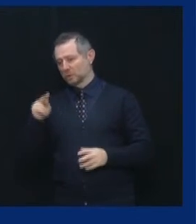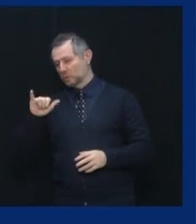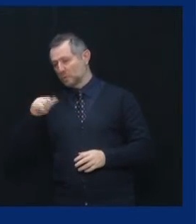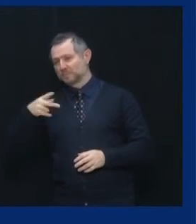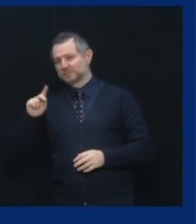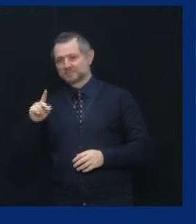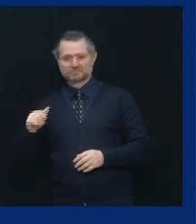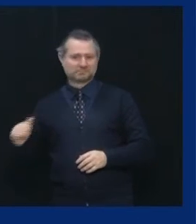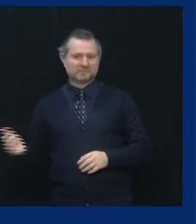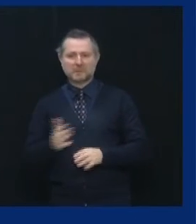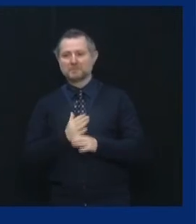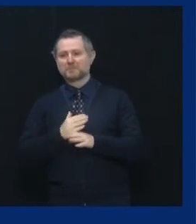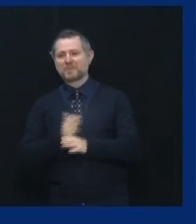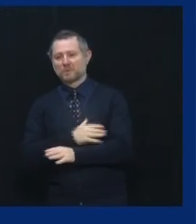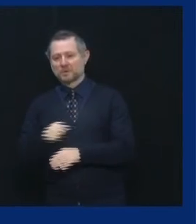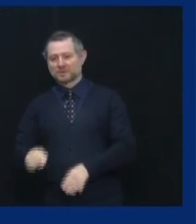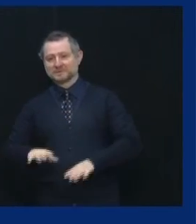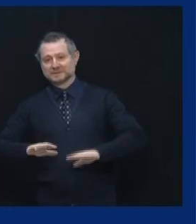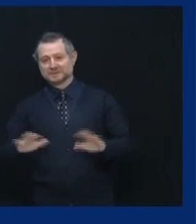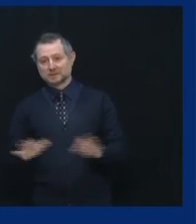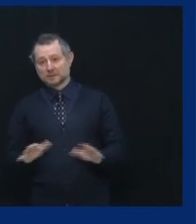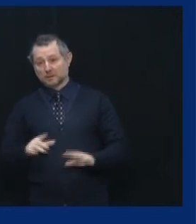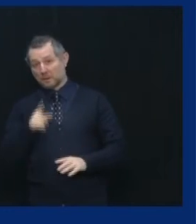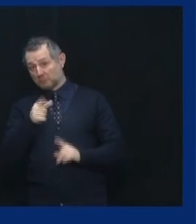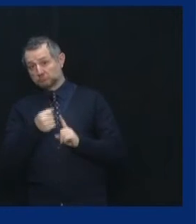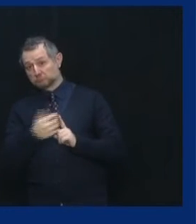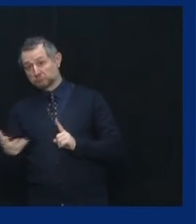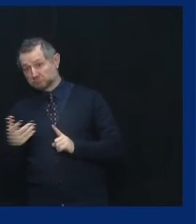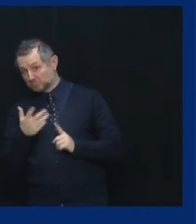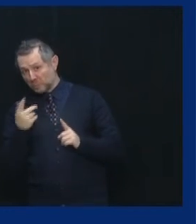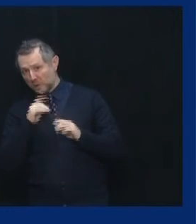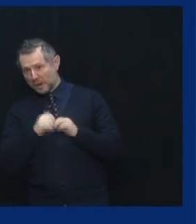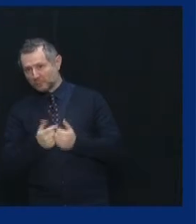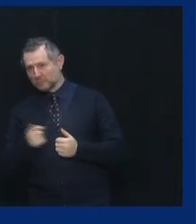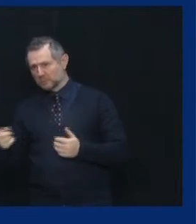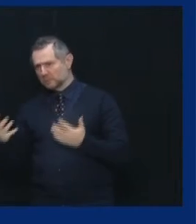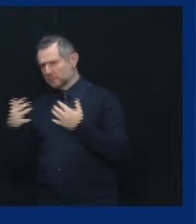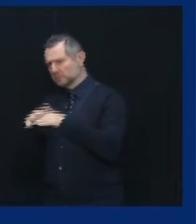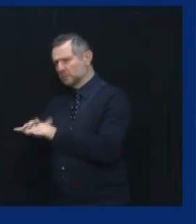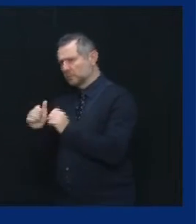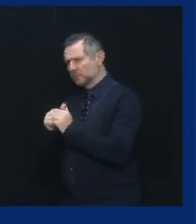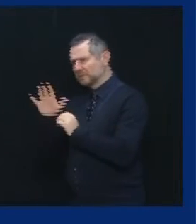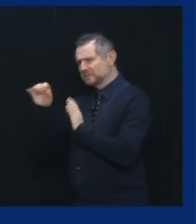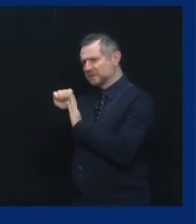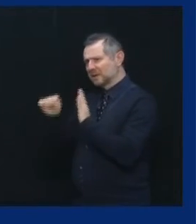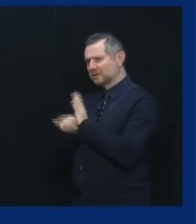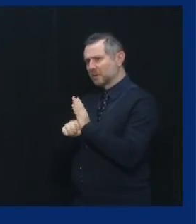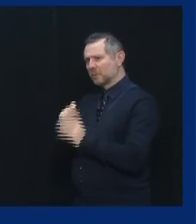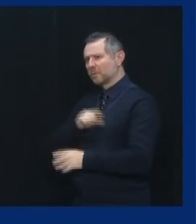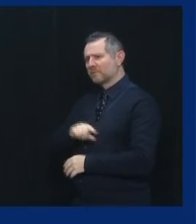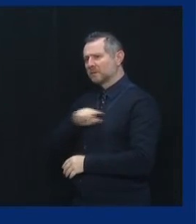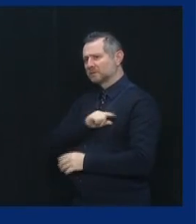VACCINE, HE IS HOPING TO GET AT LEAST 10,000 NYPD VACCINATED BY